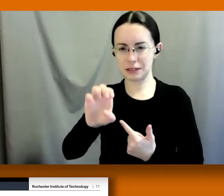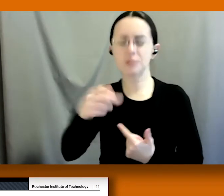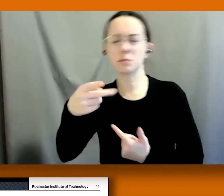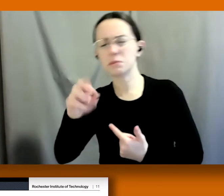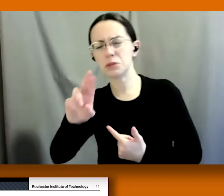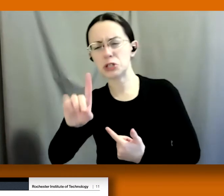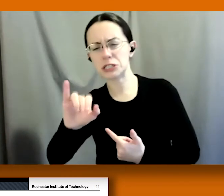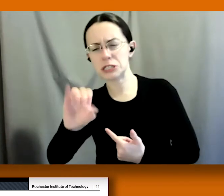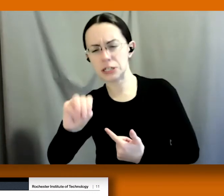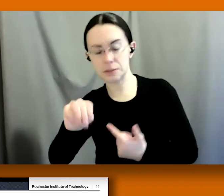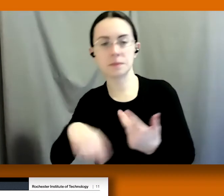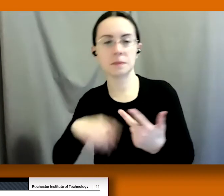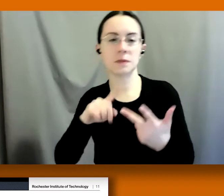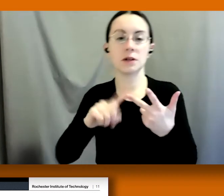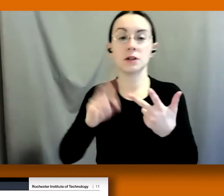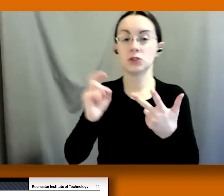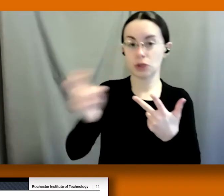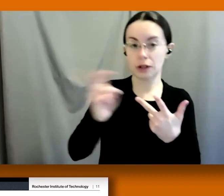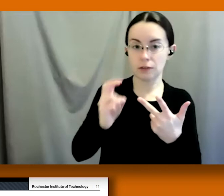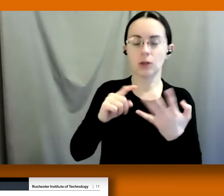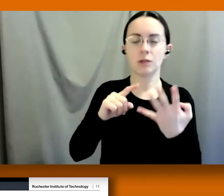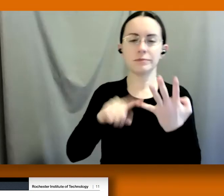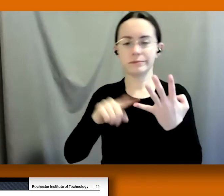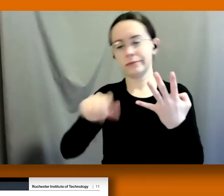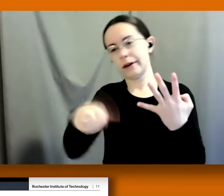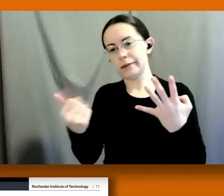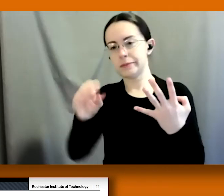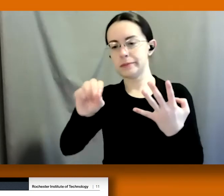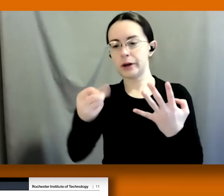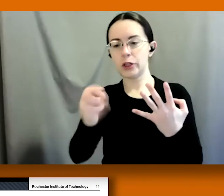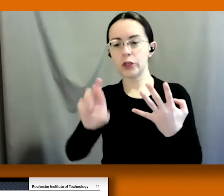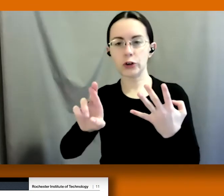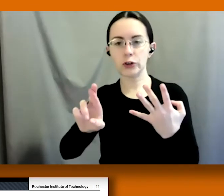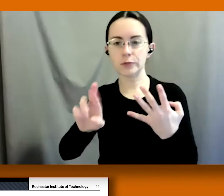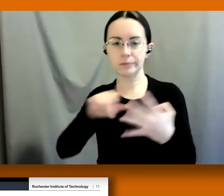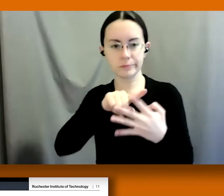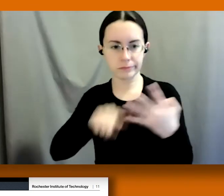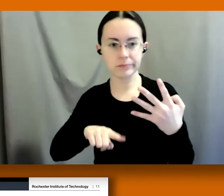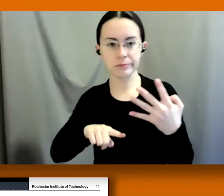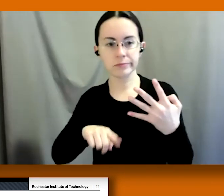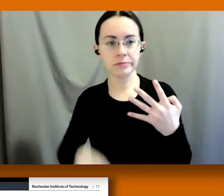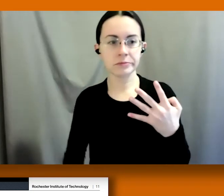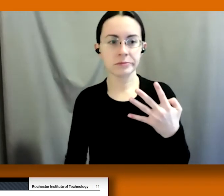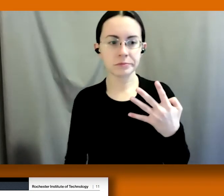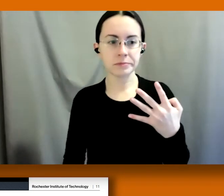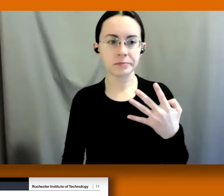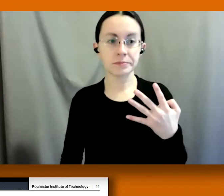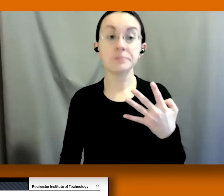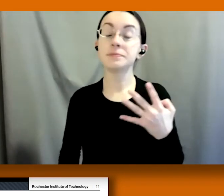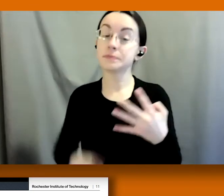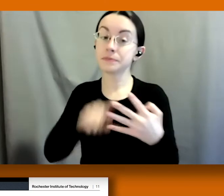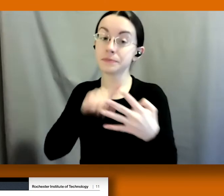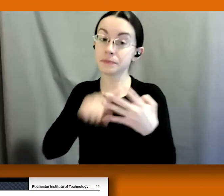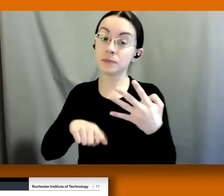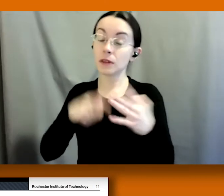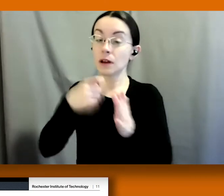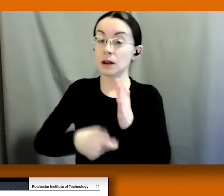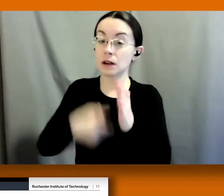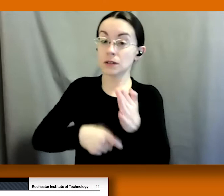travel and other. Uh, these costs can include items such as stipends for participants,